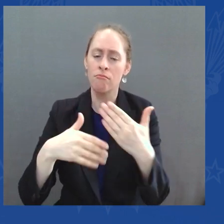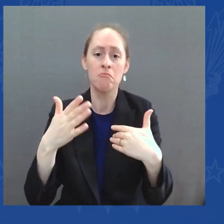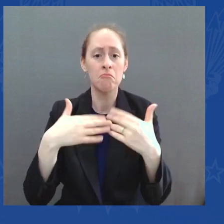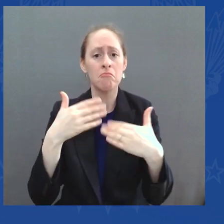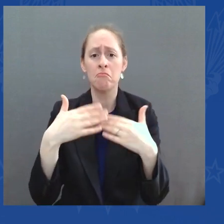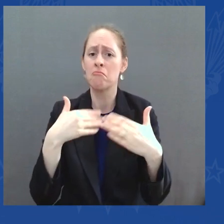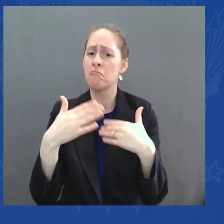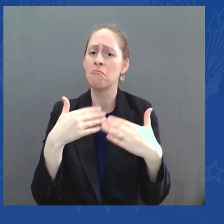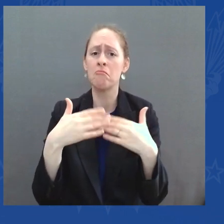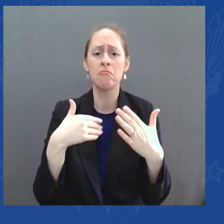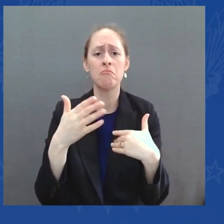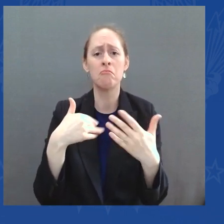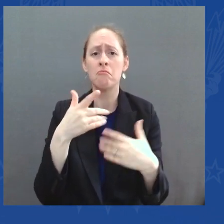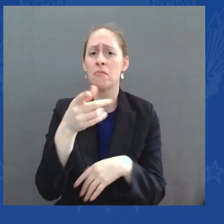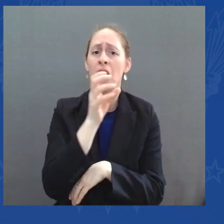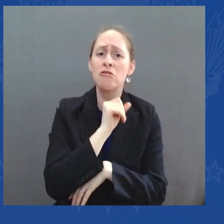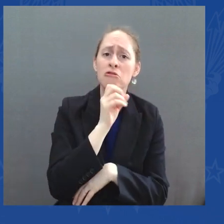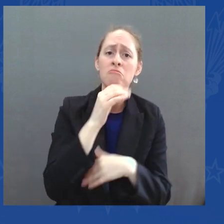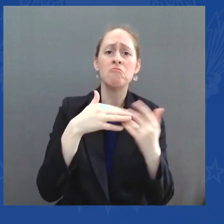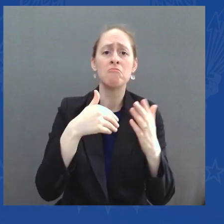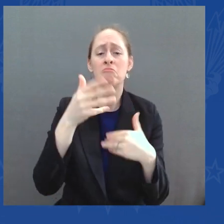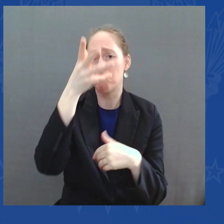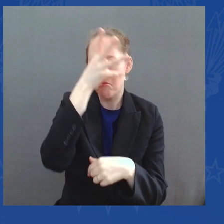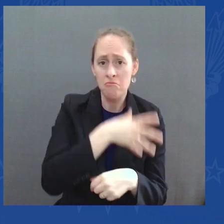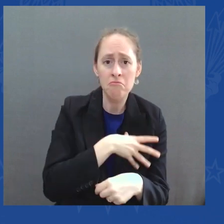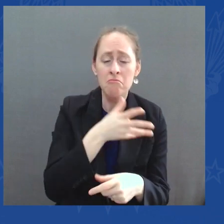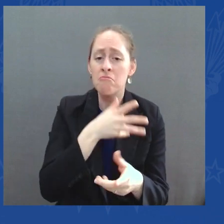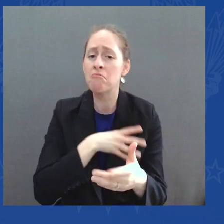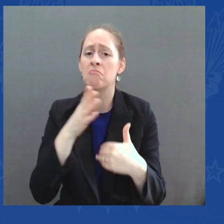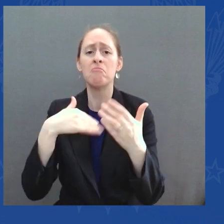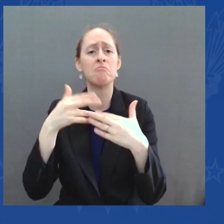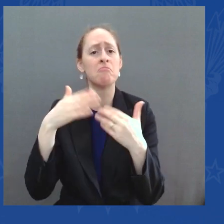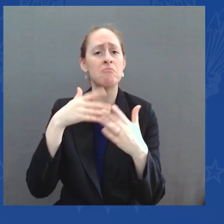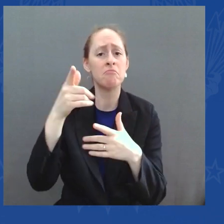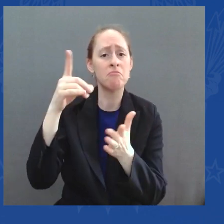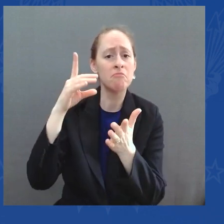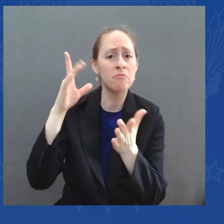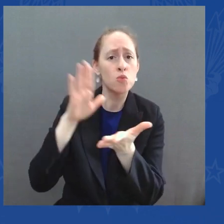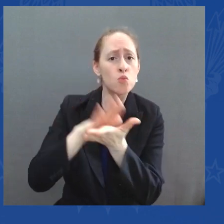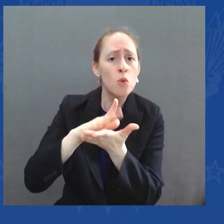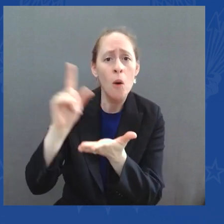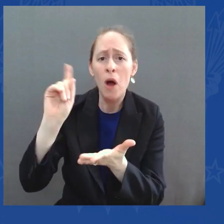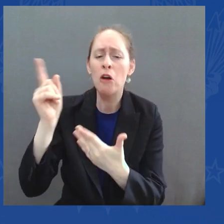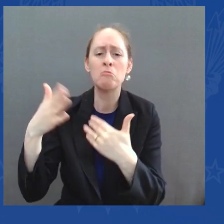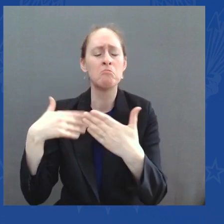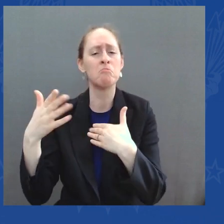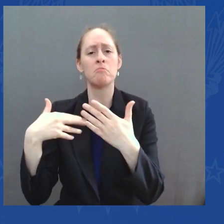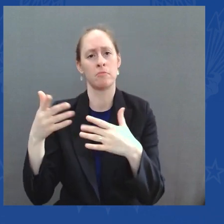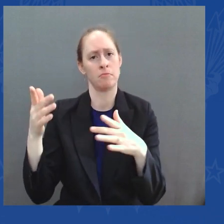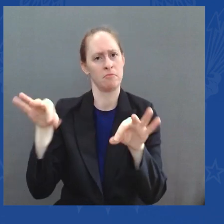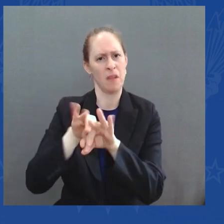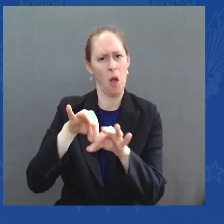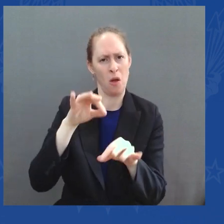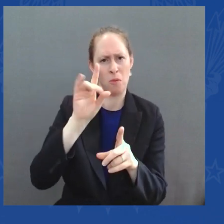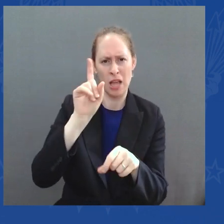improve safety and better working conditions and better pay and benefits. Typically, it takes about eight months